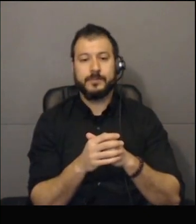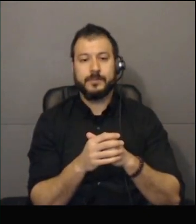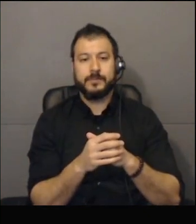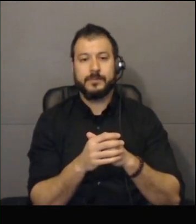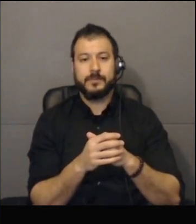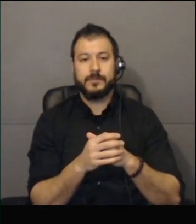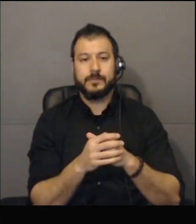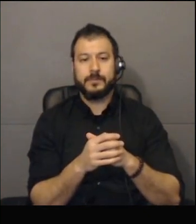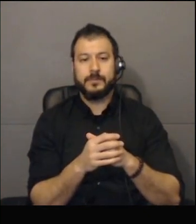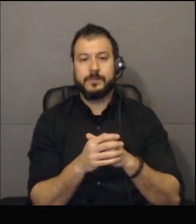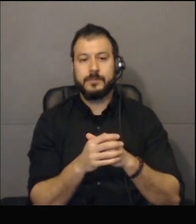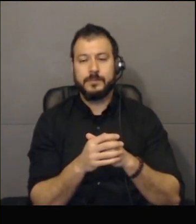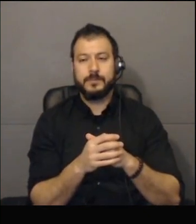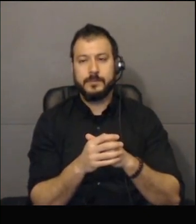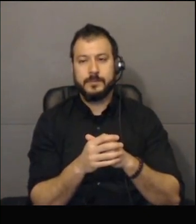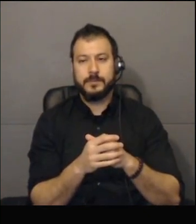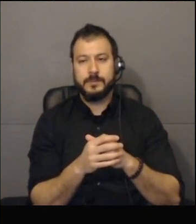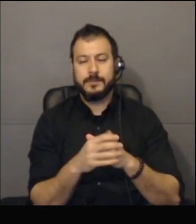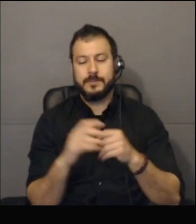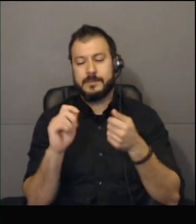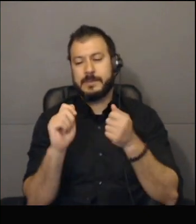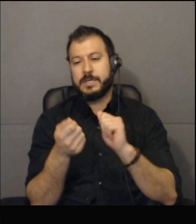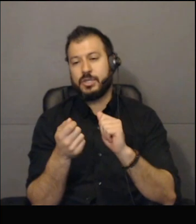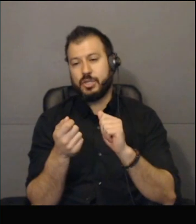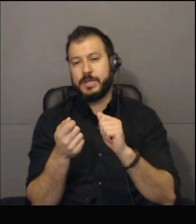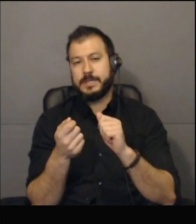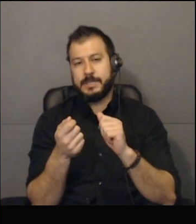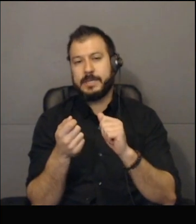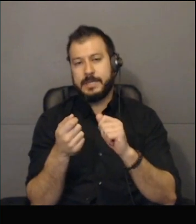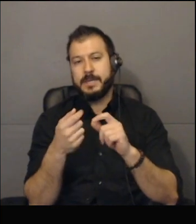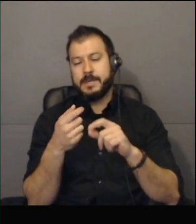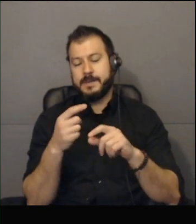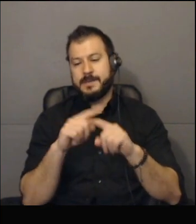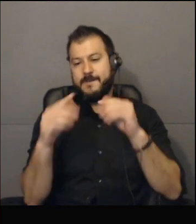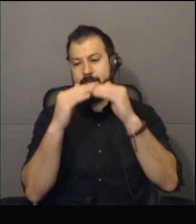I just think scale levels from a custom event is pretty straightforward,